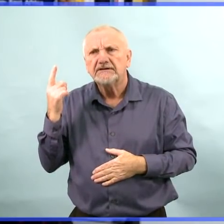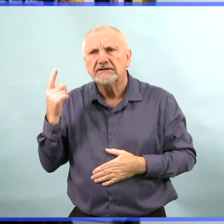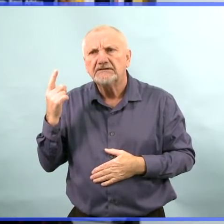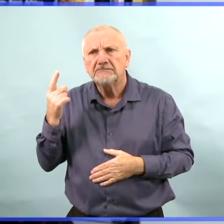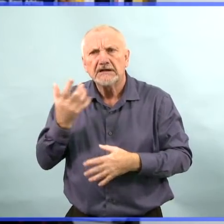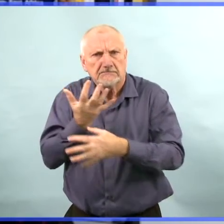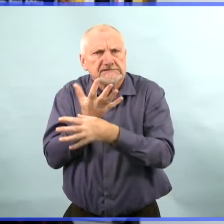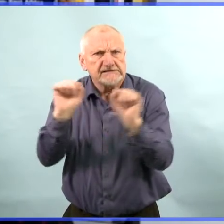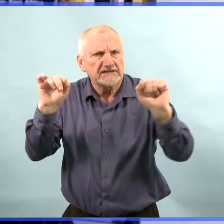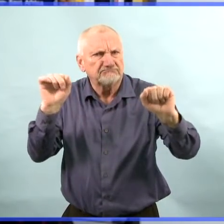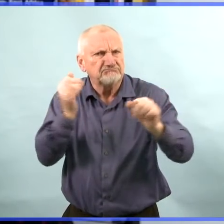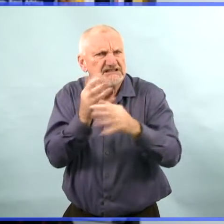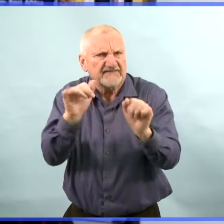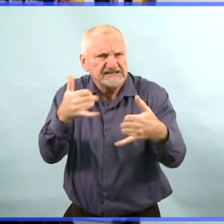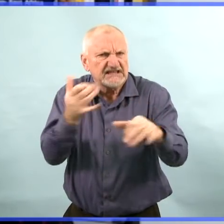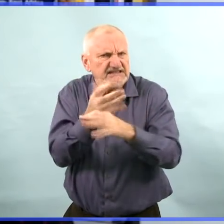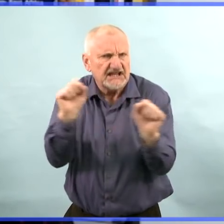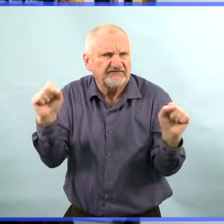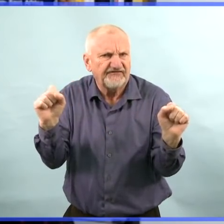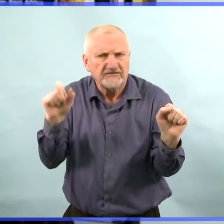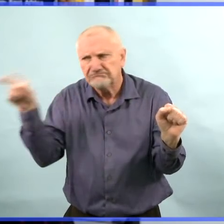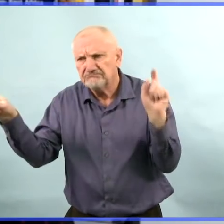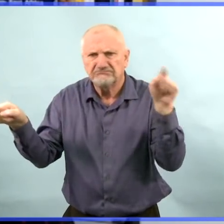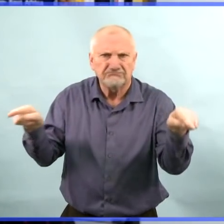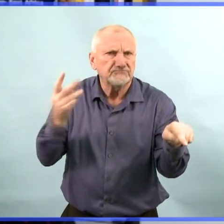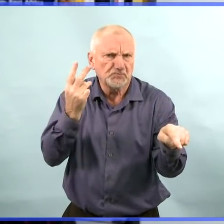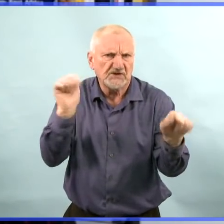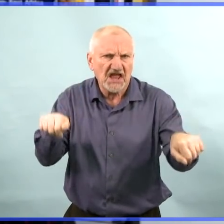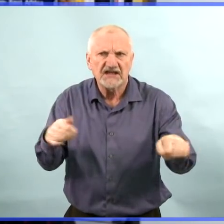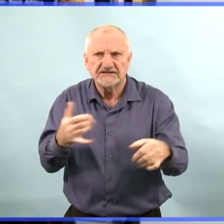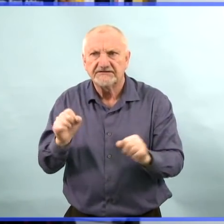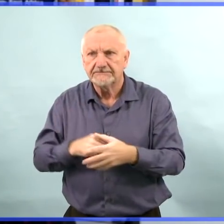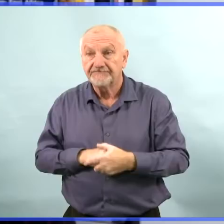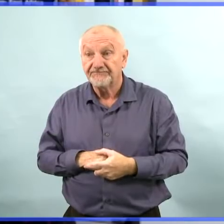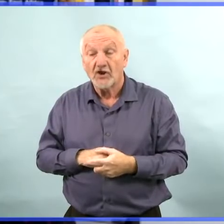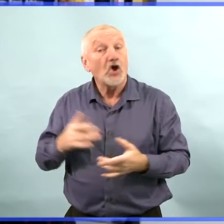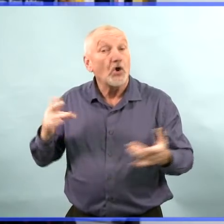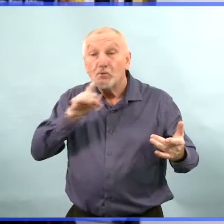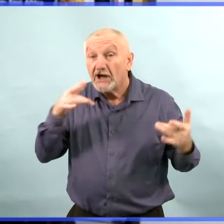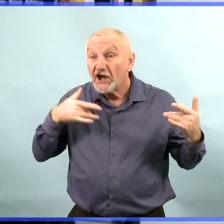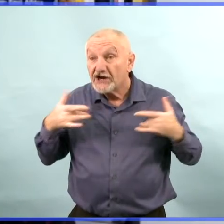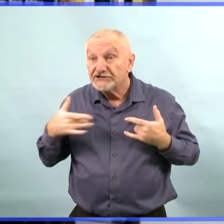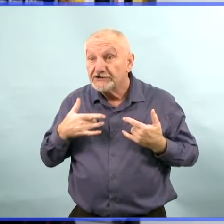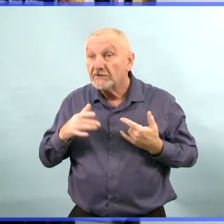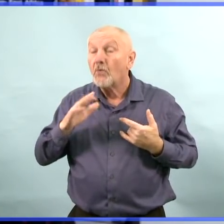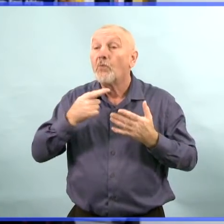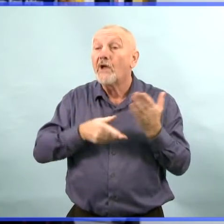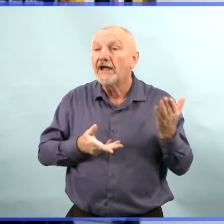close to other vaccines it was about surveillance and understanding when there are side effects